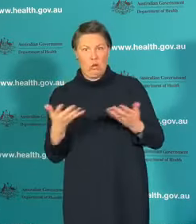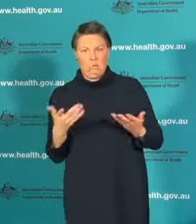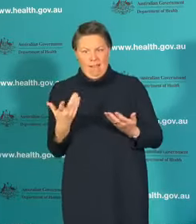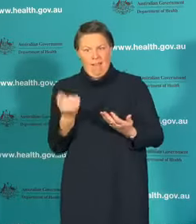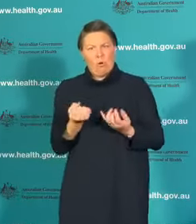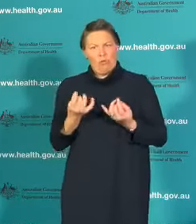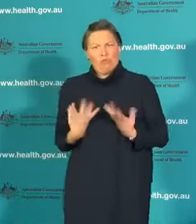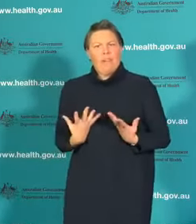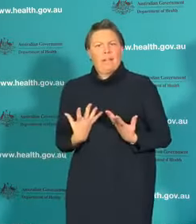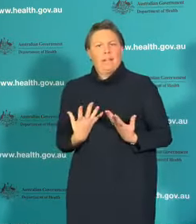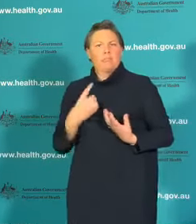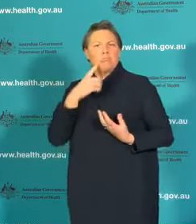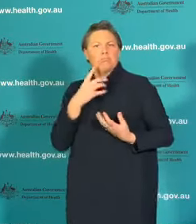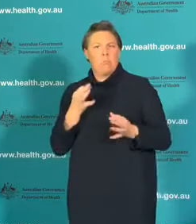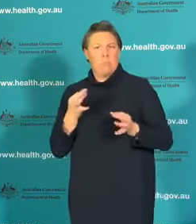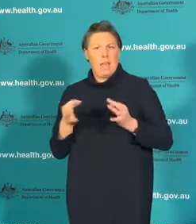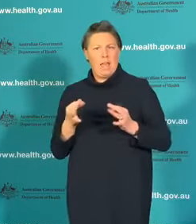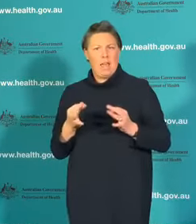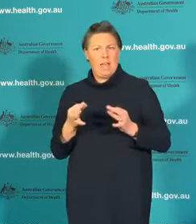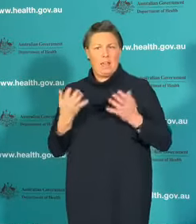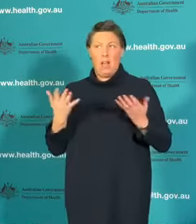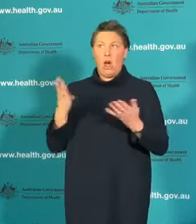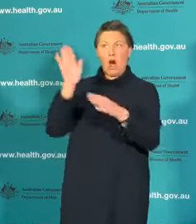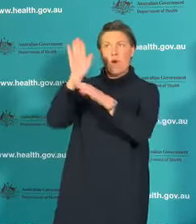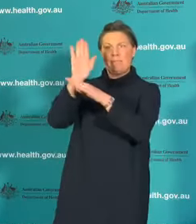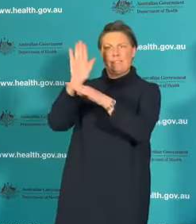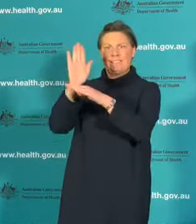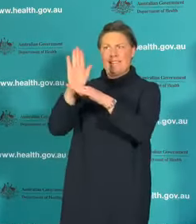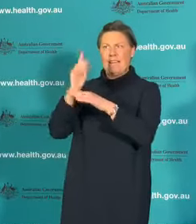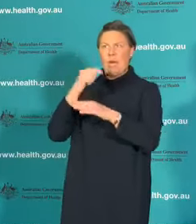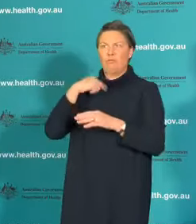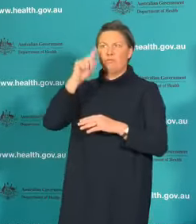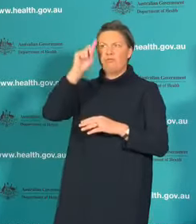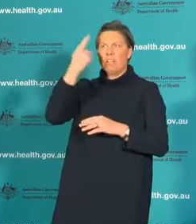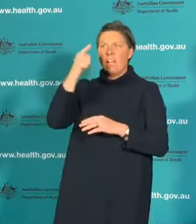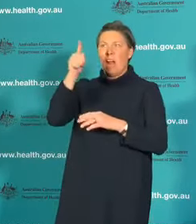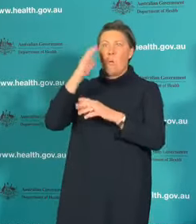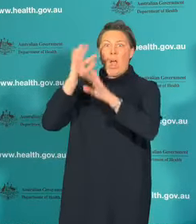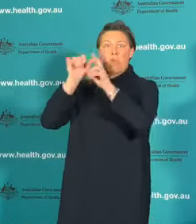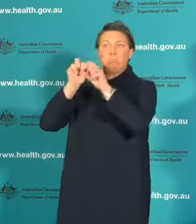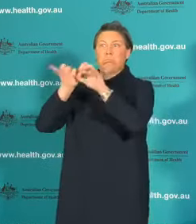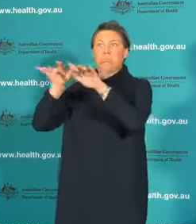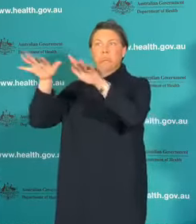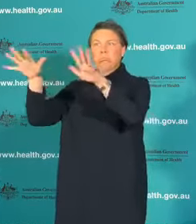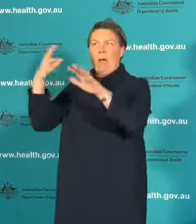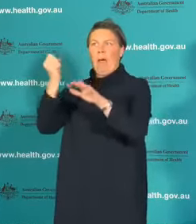elderly people are most at risk, why wasn't there a plan specifically for that sector?